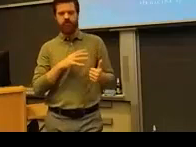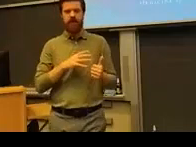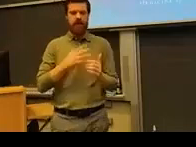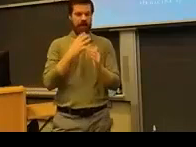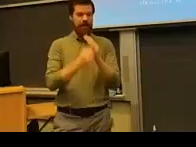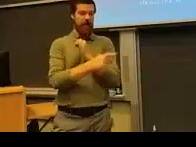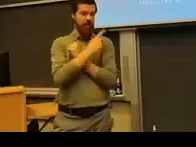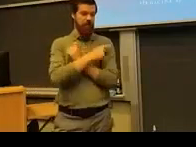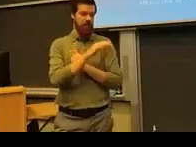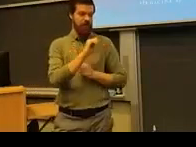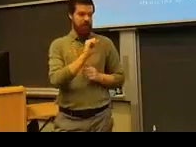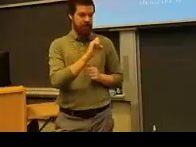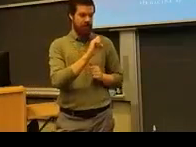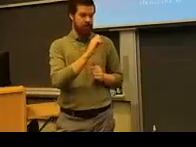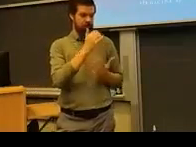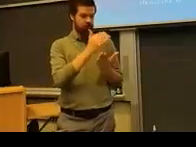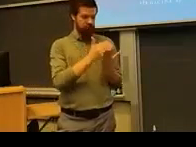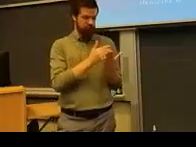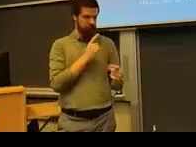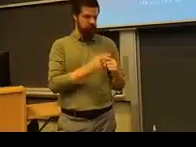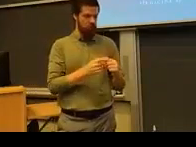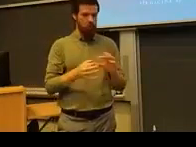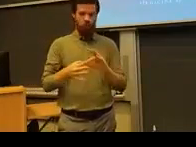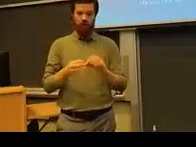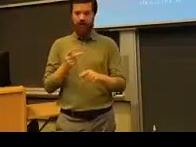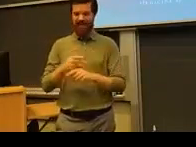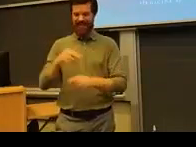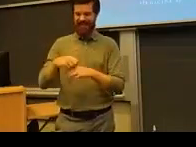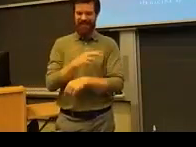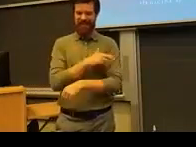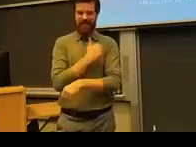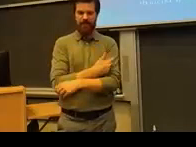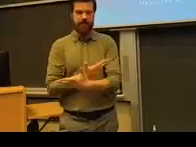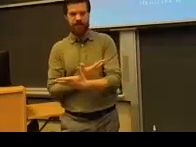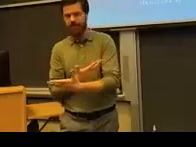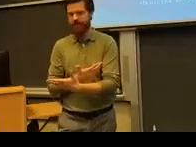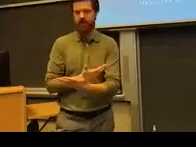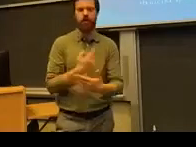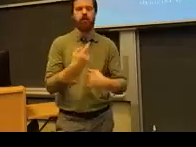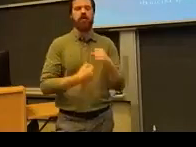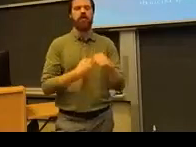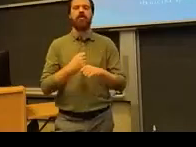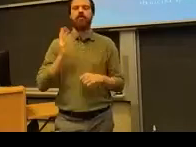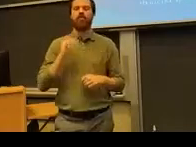and then trying to also coordinate care within the hospital so about a year ago I offered to